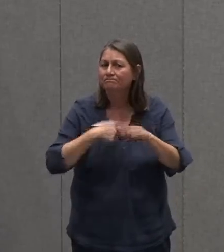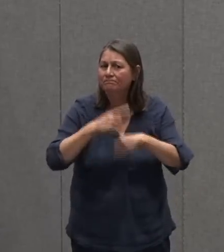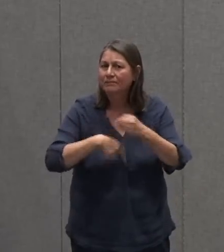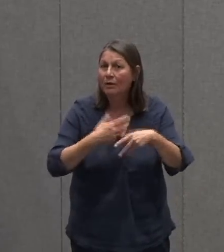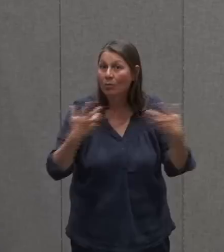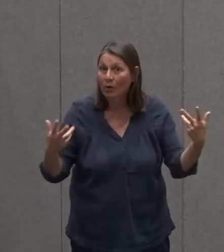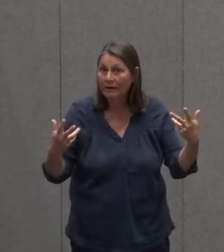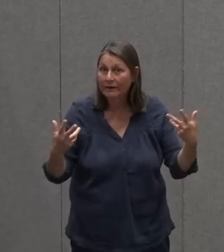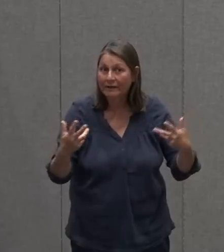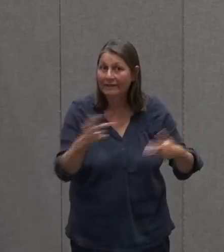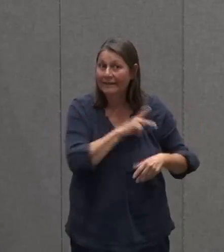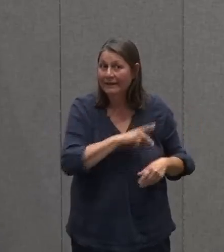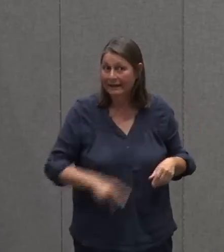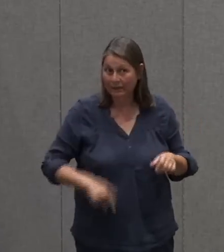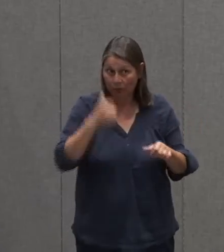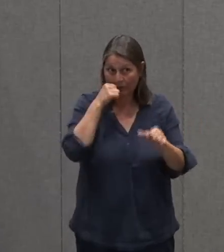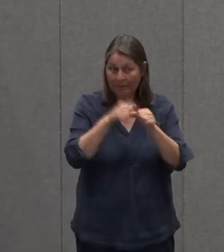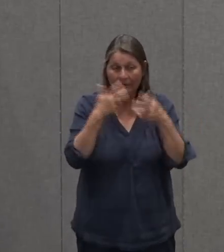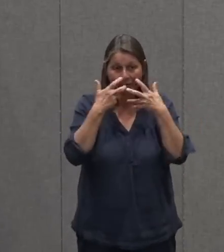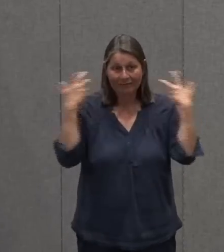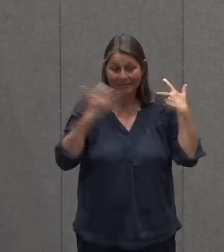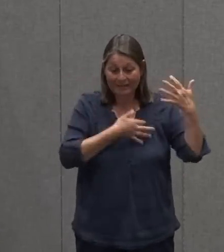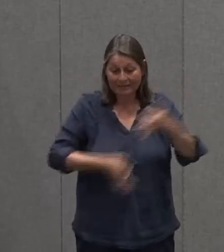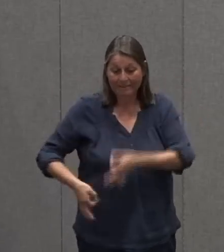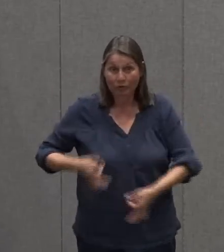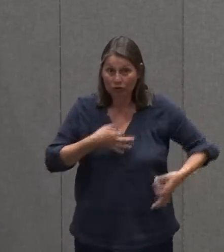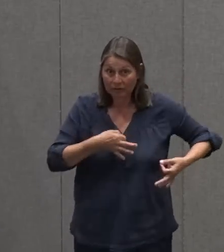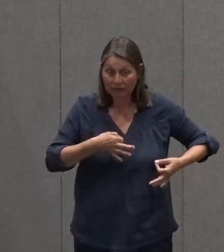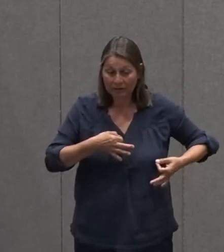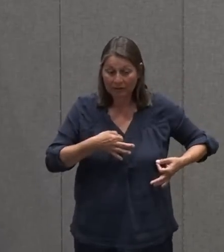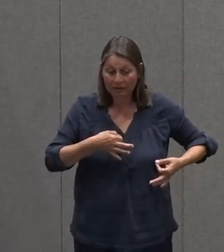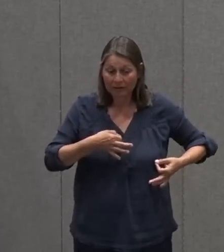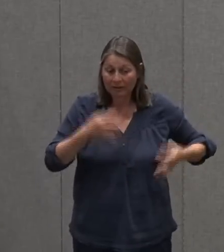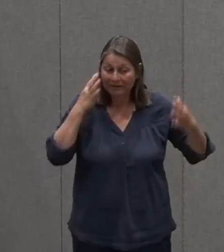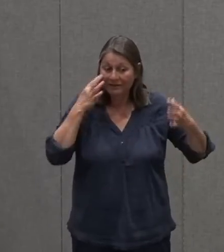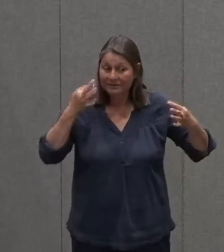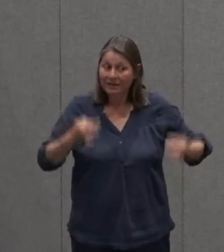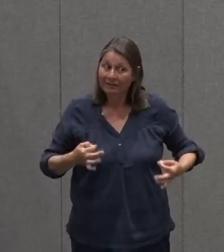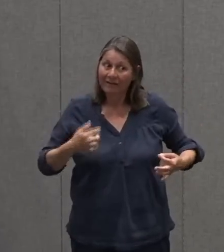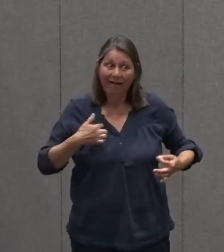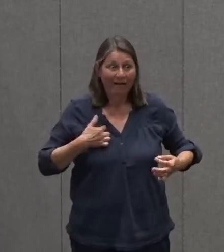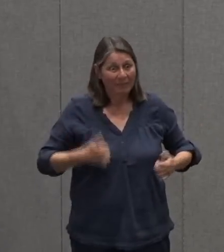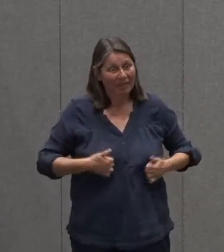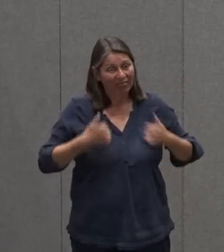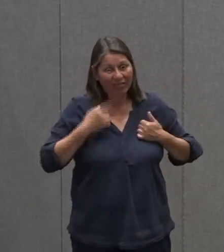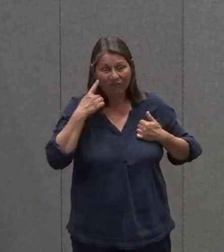the leopard had decided that he's not going to live for the rest, forever and ever,